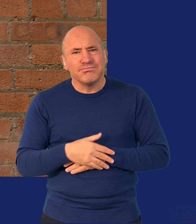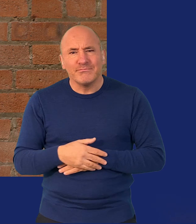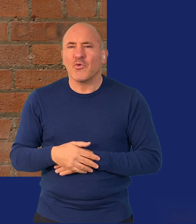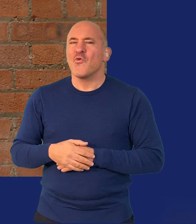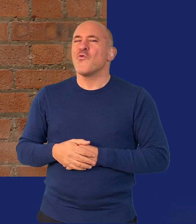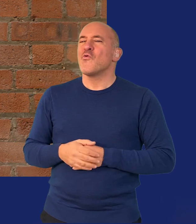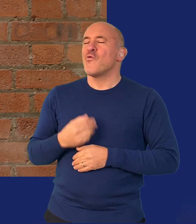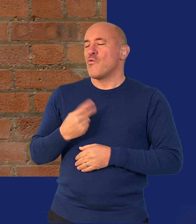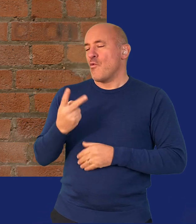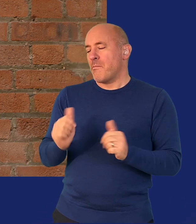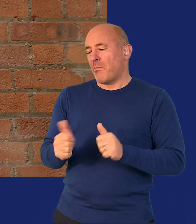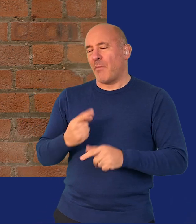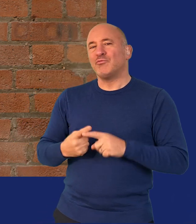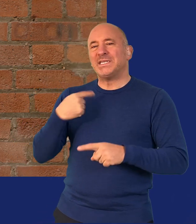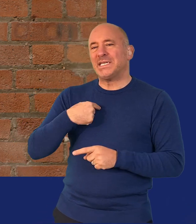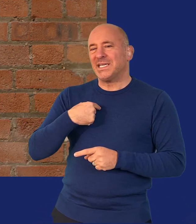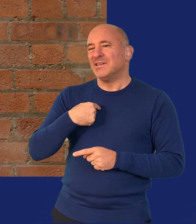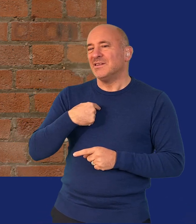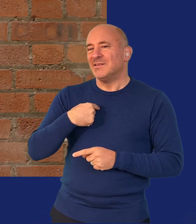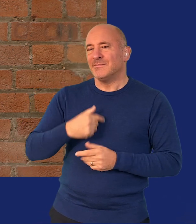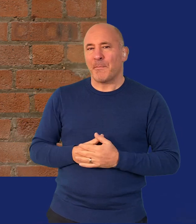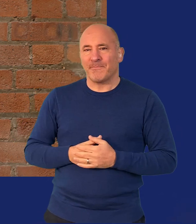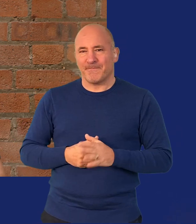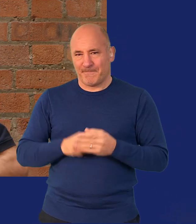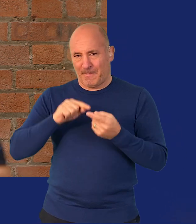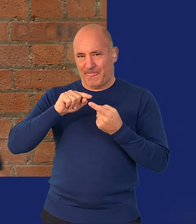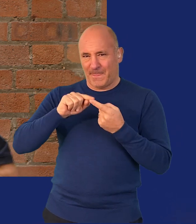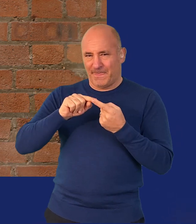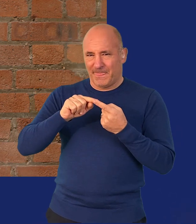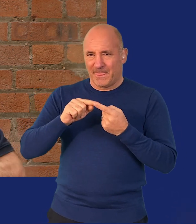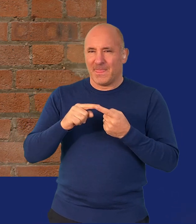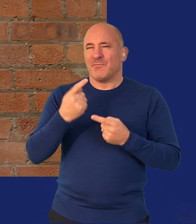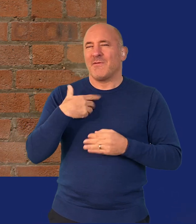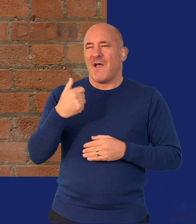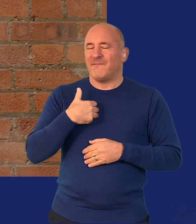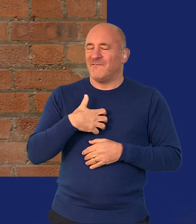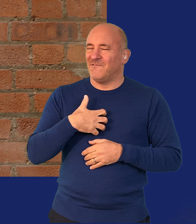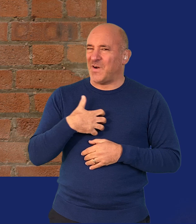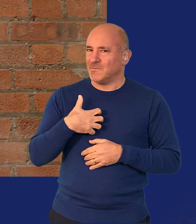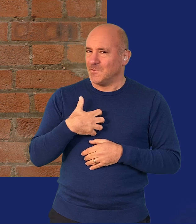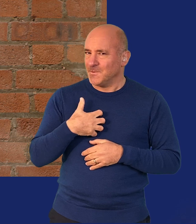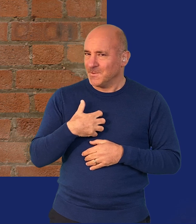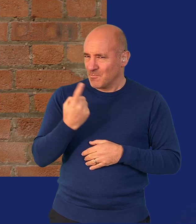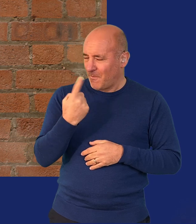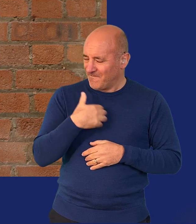One is a bit of a pet peeve of mine, when you are learning about, um,